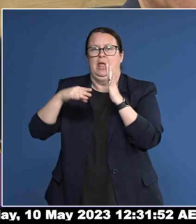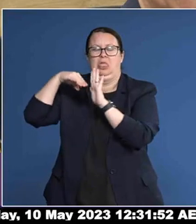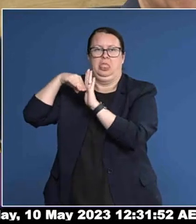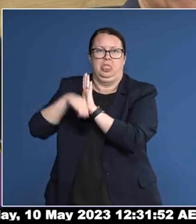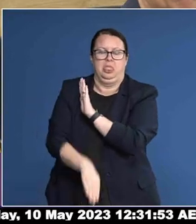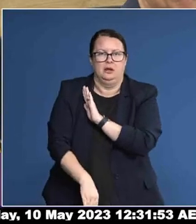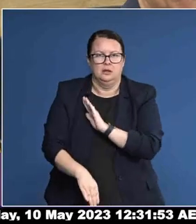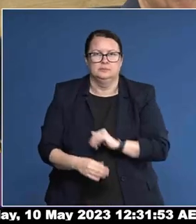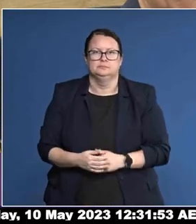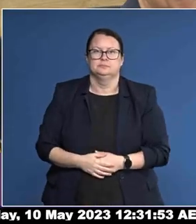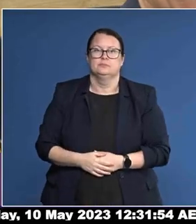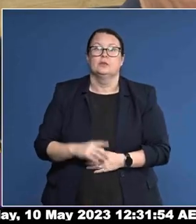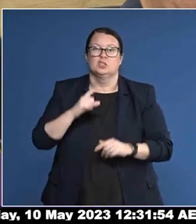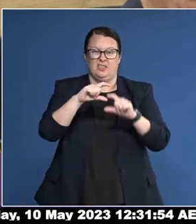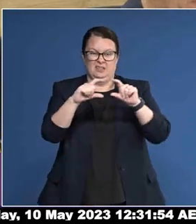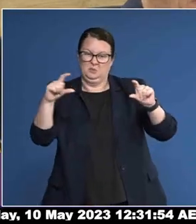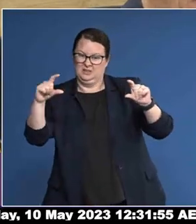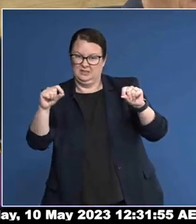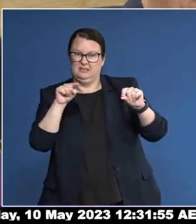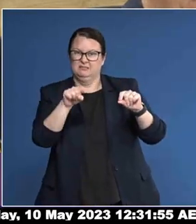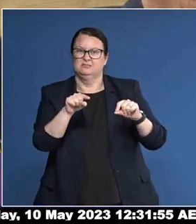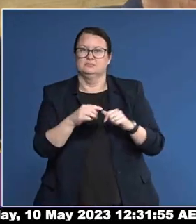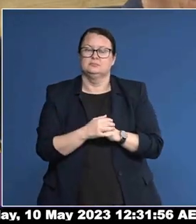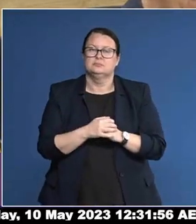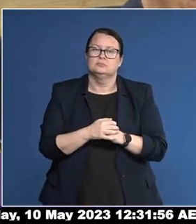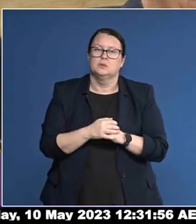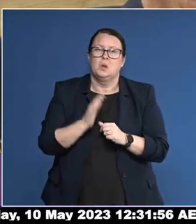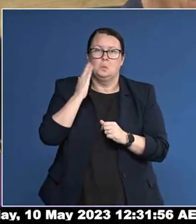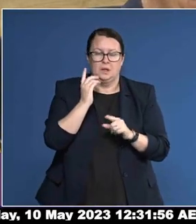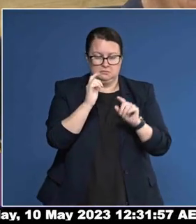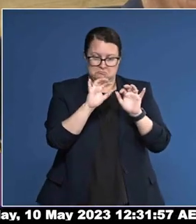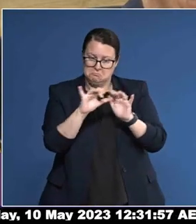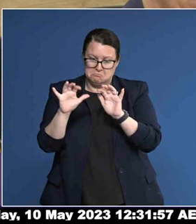Now, the language used there, would you agree with me, is the type of language that